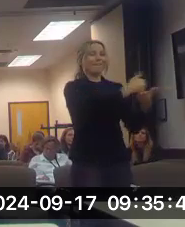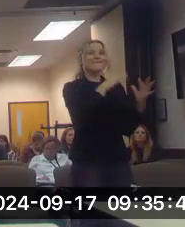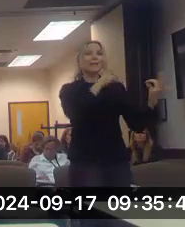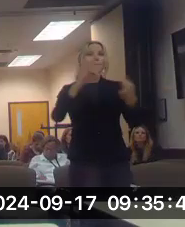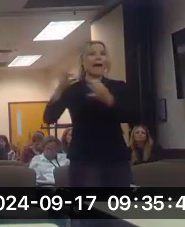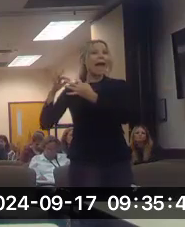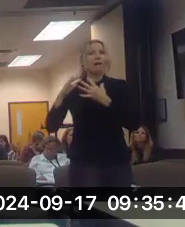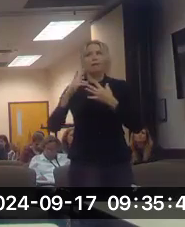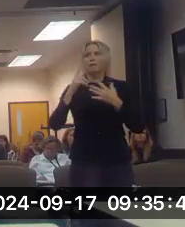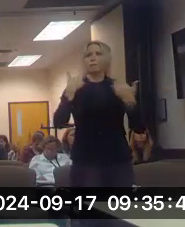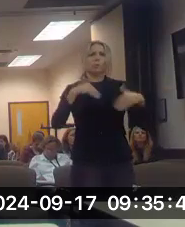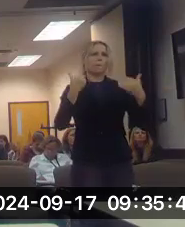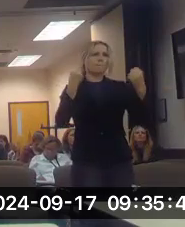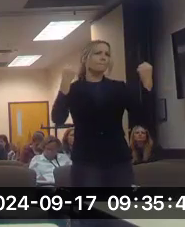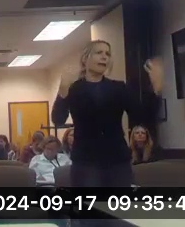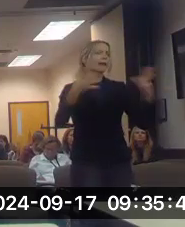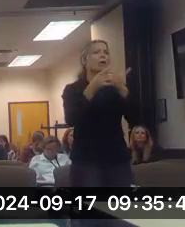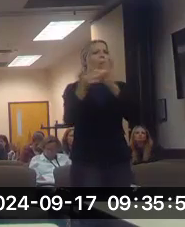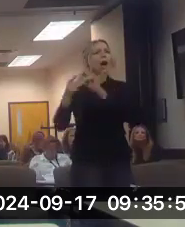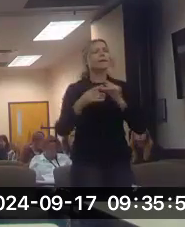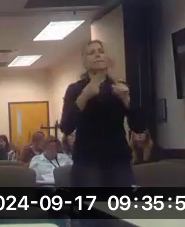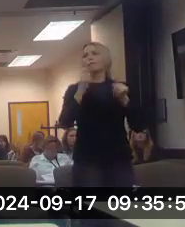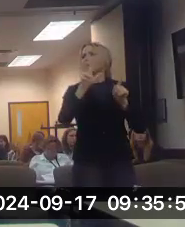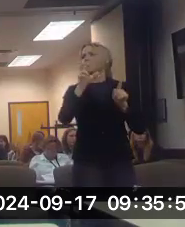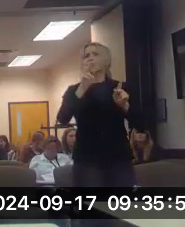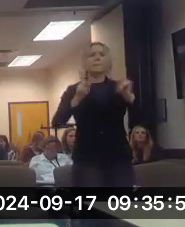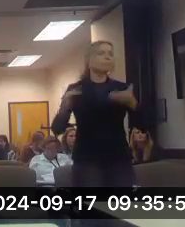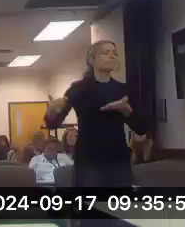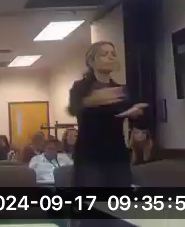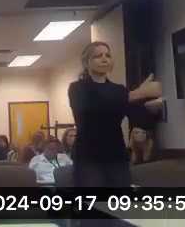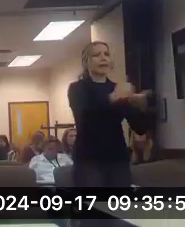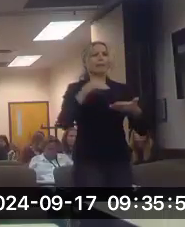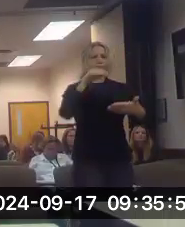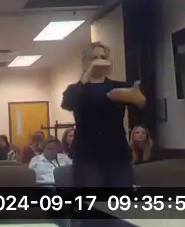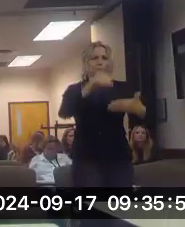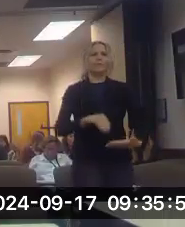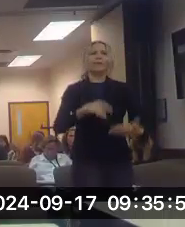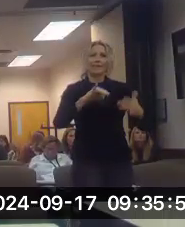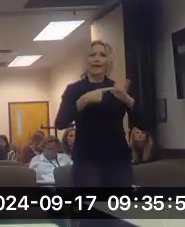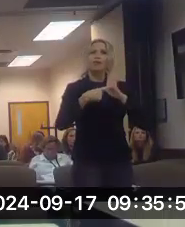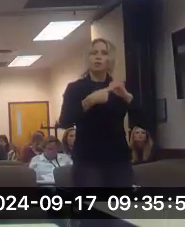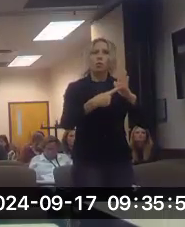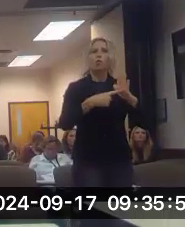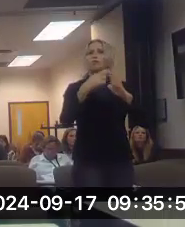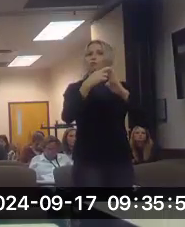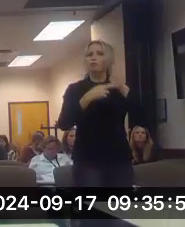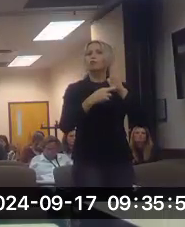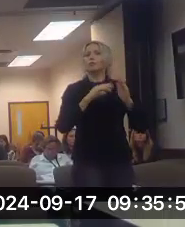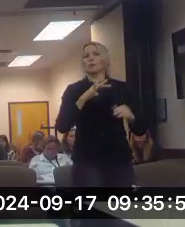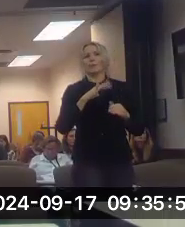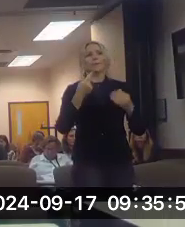Reginald Parson: and this demonstrates a clear commitment to addressing public concerns, and ensuring that the rules are more aligned with the needs of both businesses and employees.